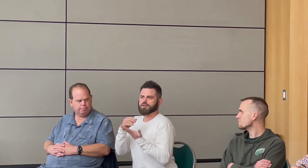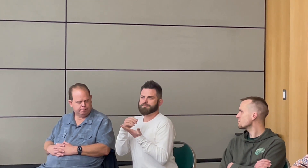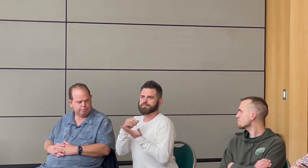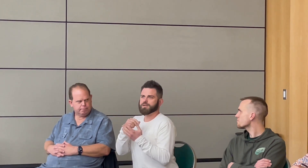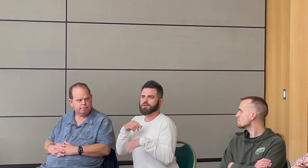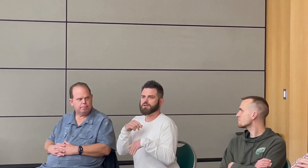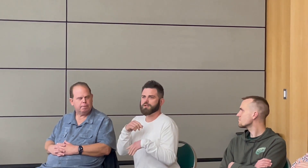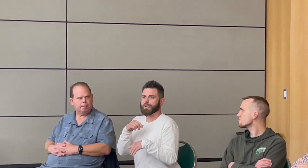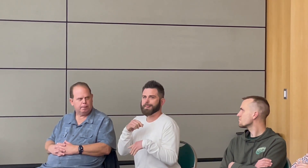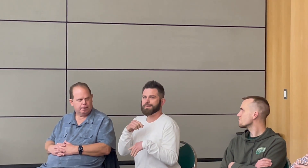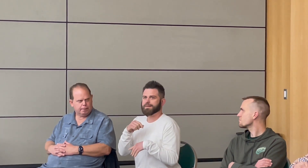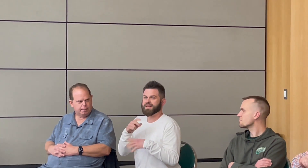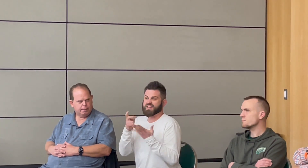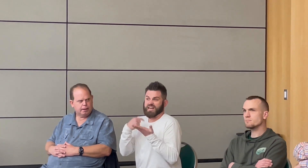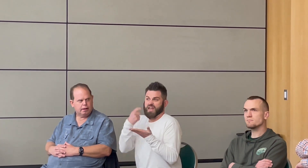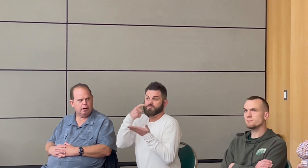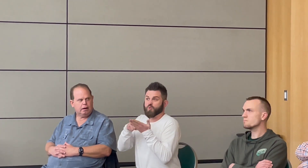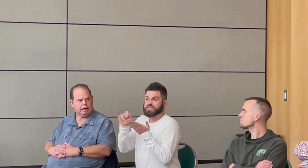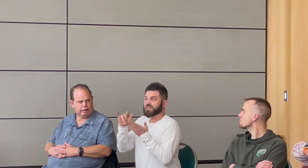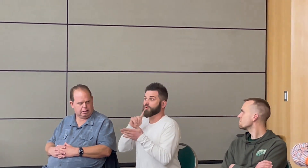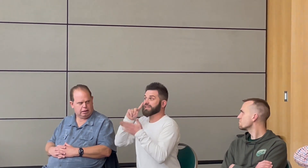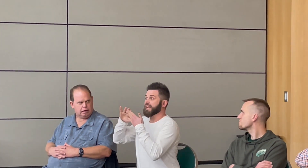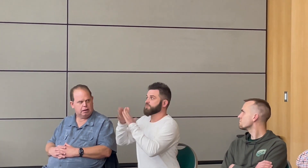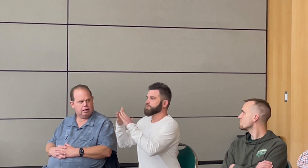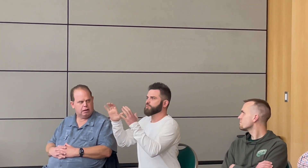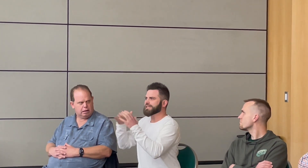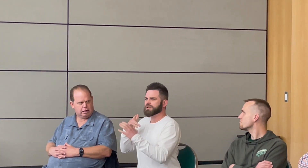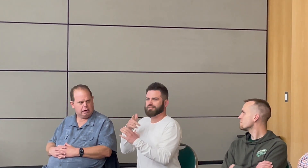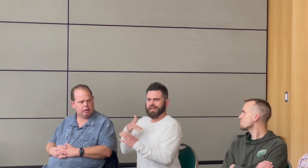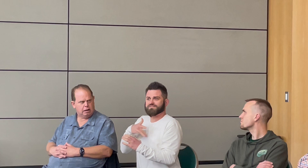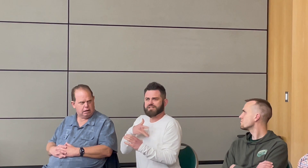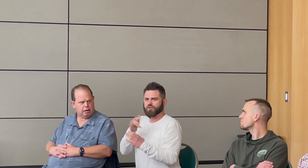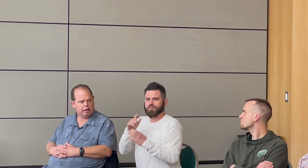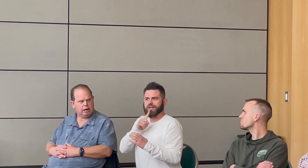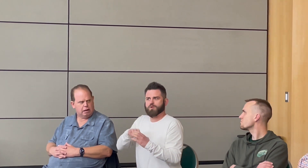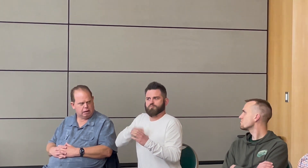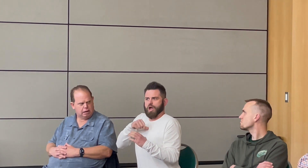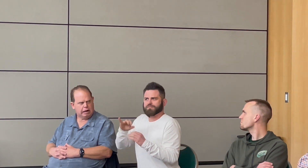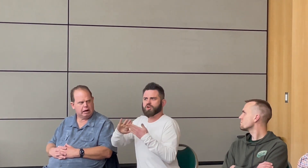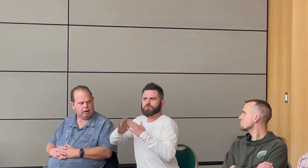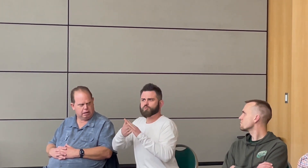death community's concern in my purview and I am noticing the de Community as well feeling